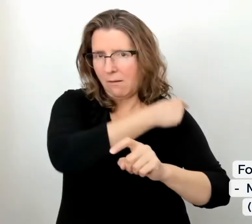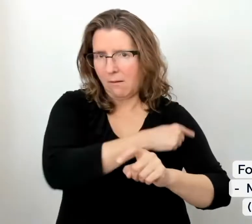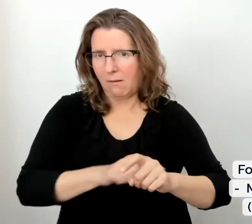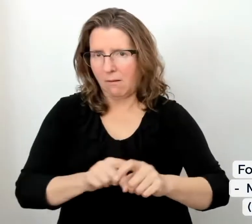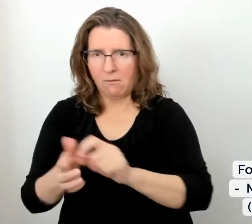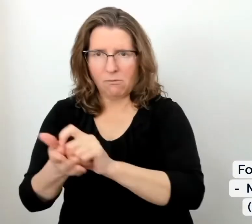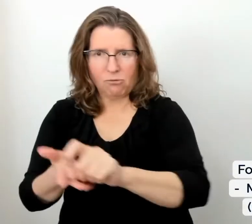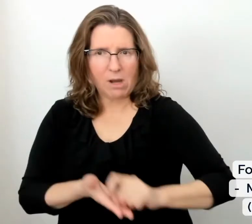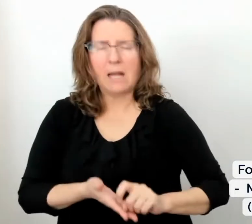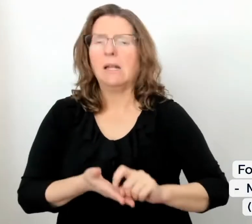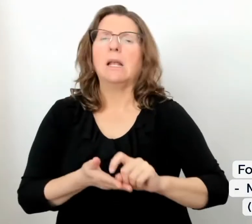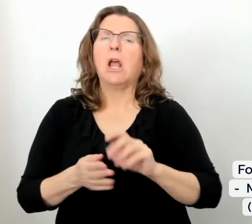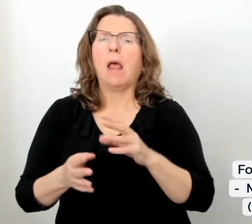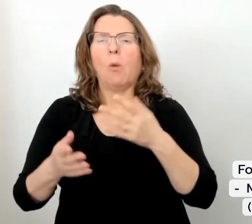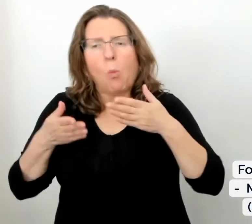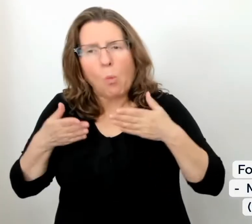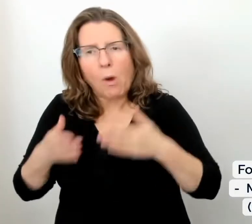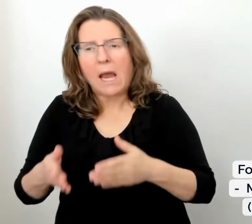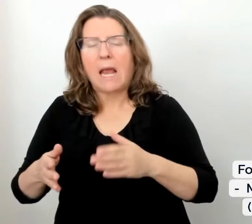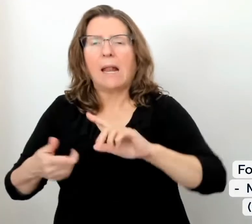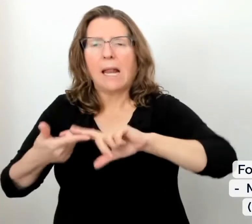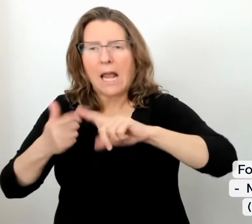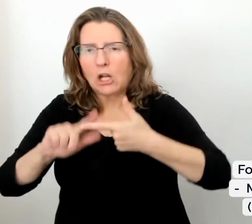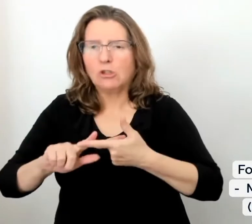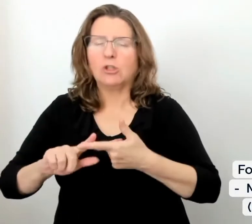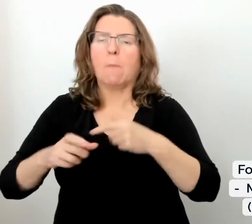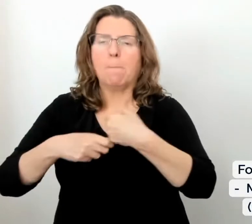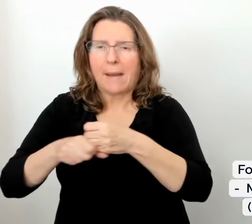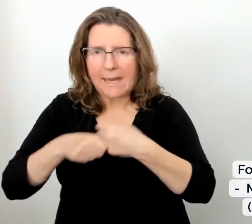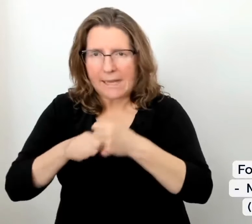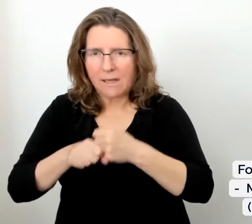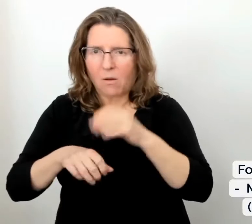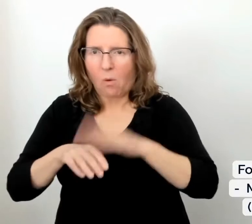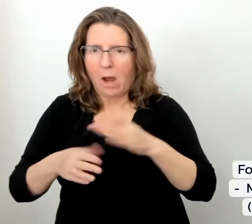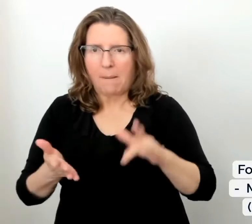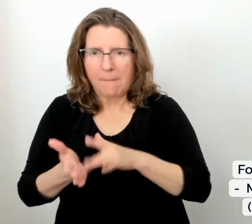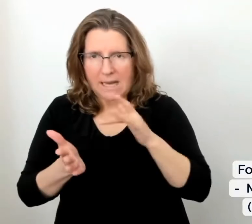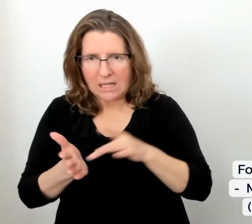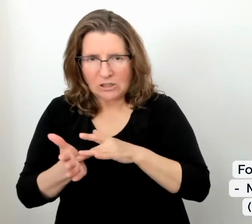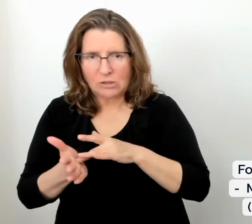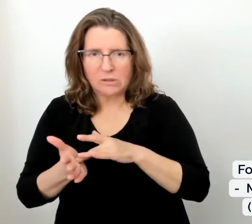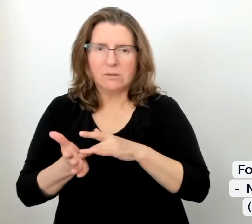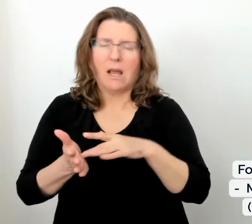The physical act of writing each letter on the page.